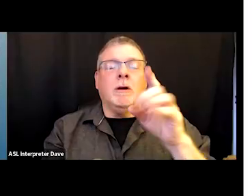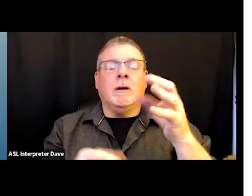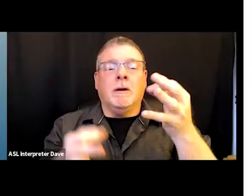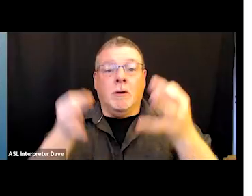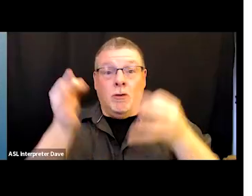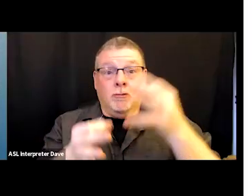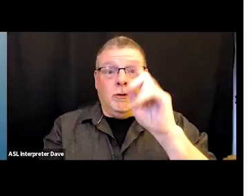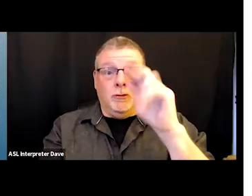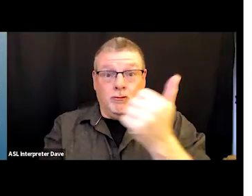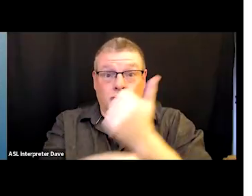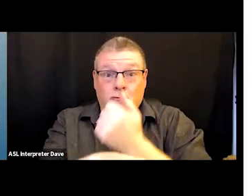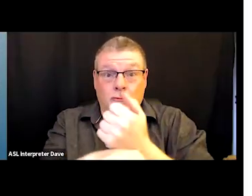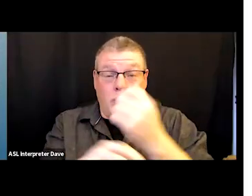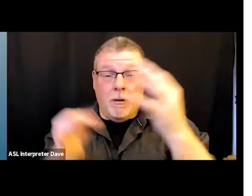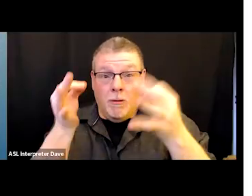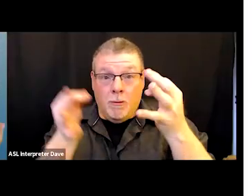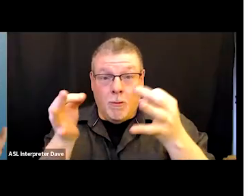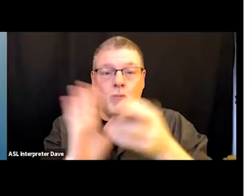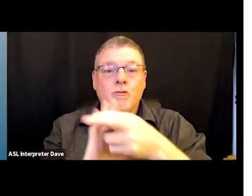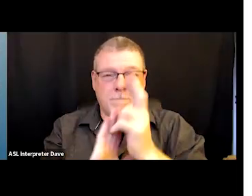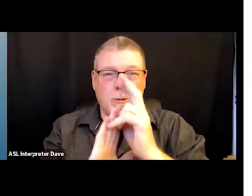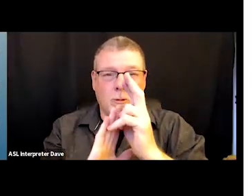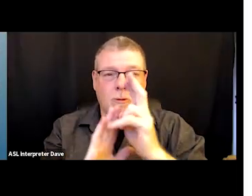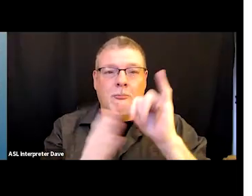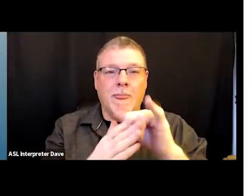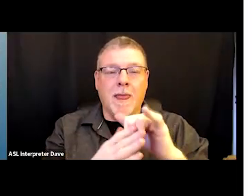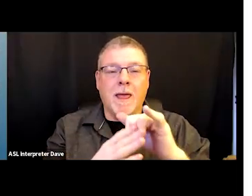which is the treatment court or drug court journal